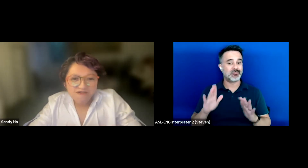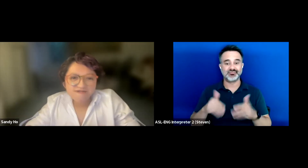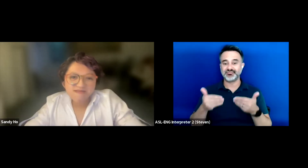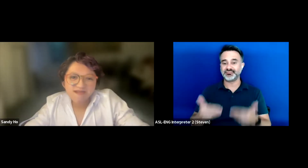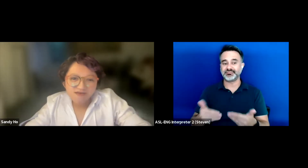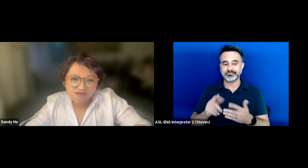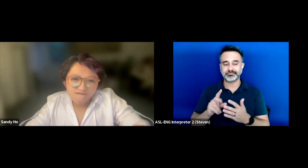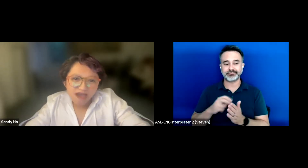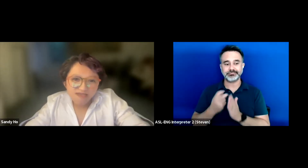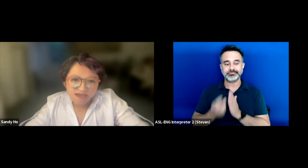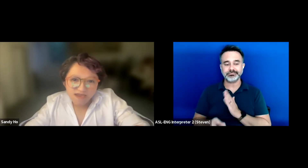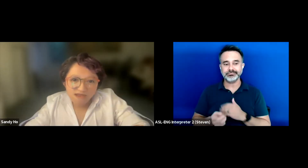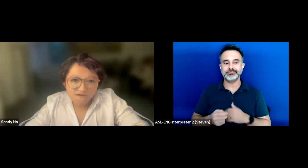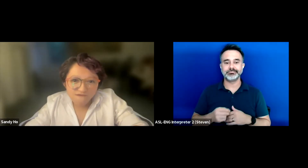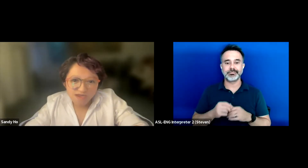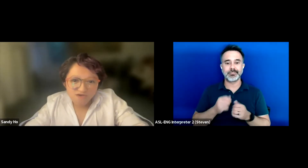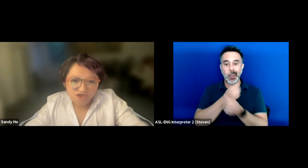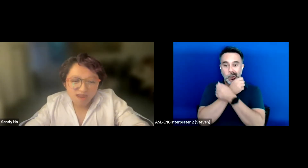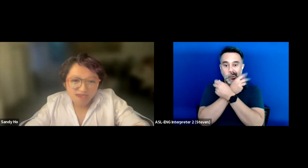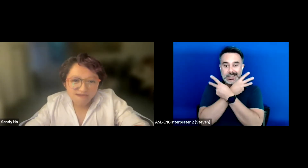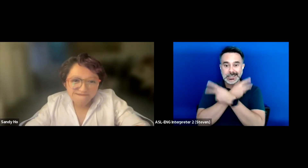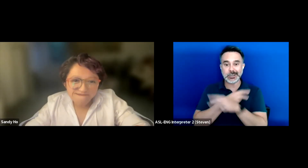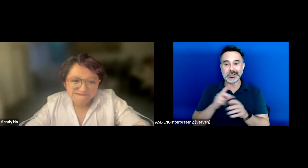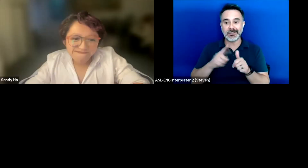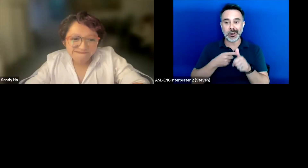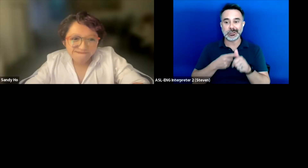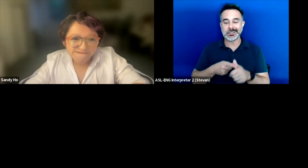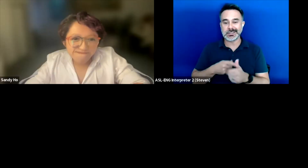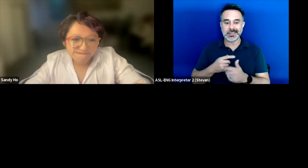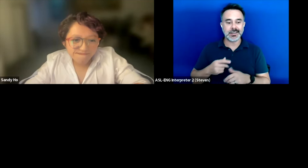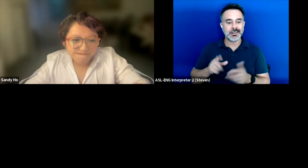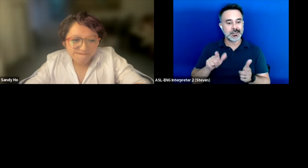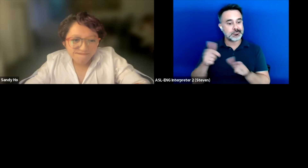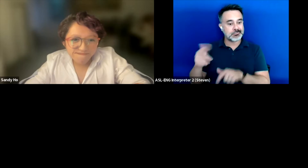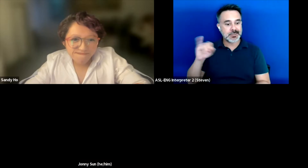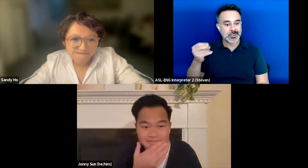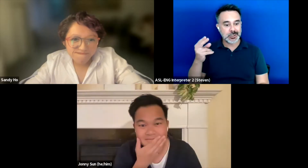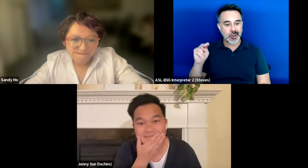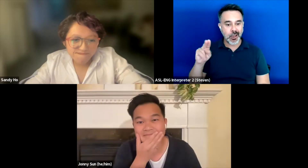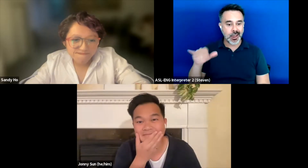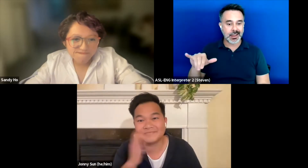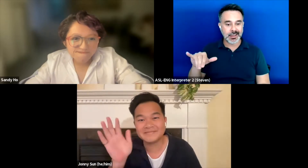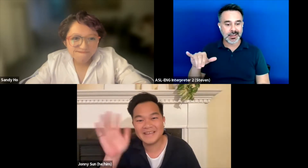and is now home to many diverse First Nations, Inuit, and Metis people.